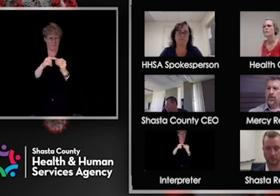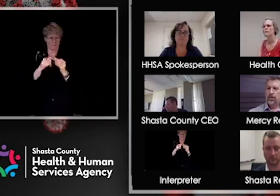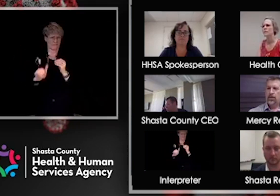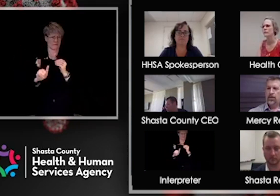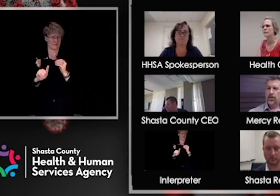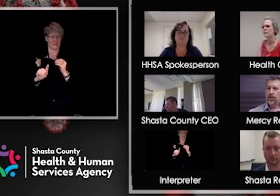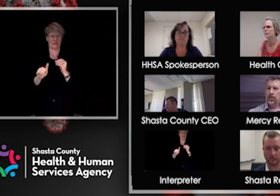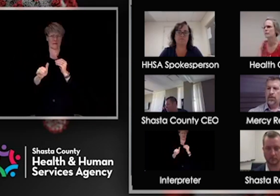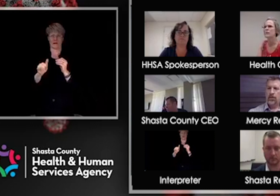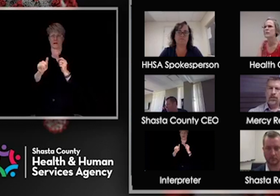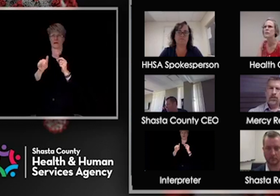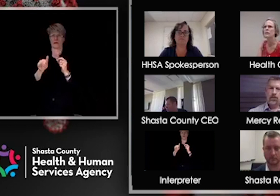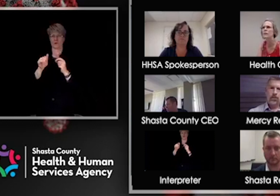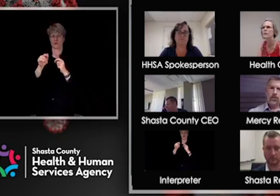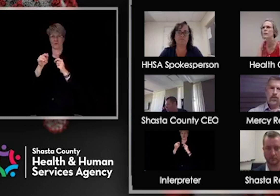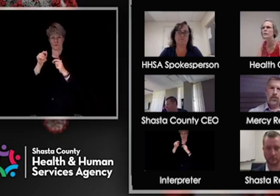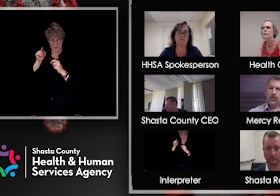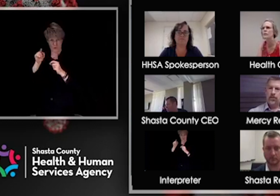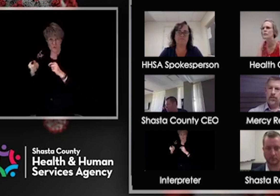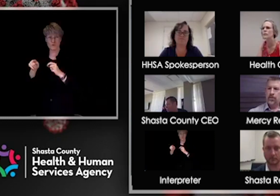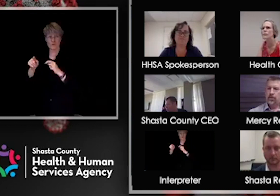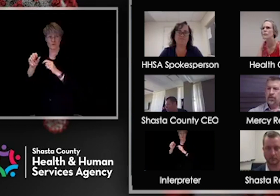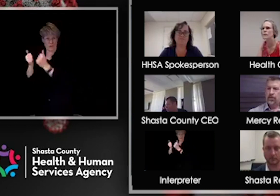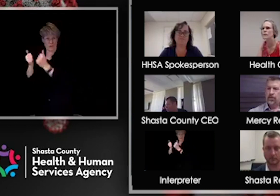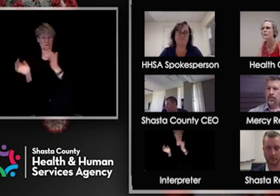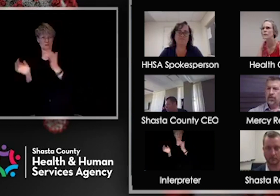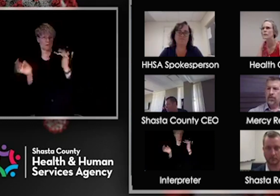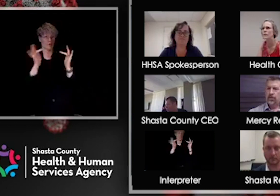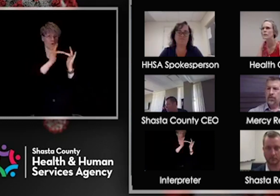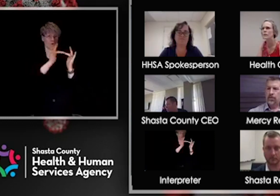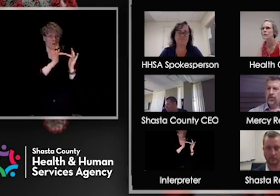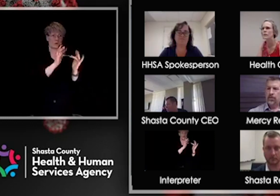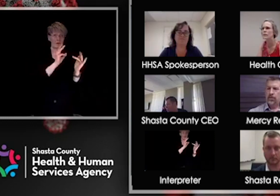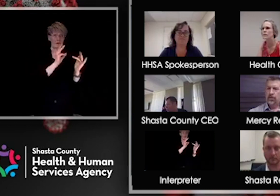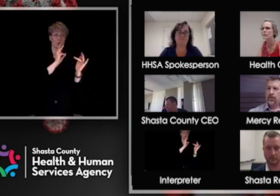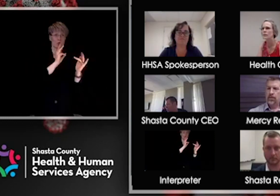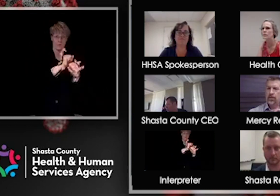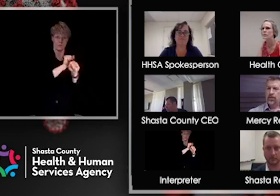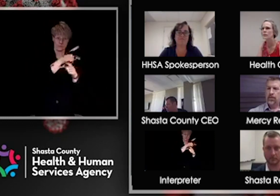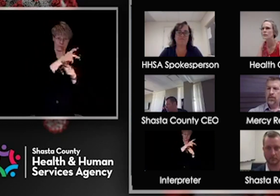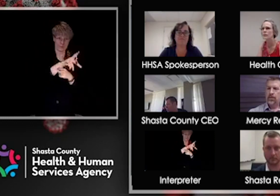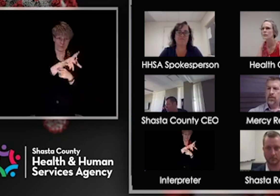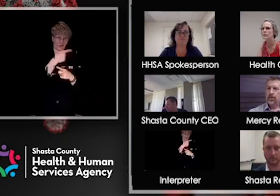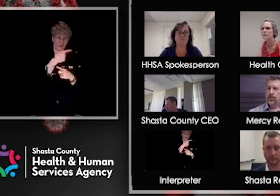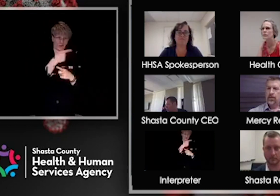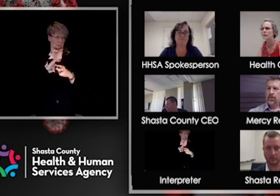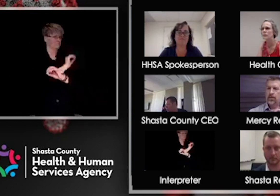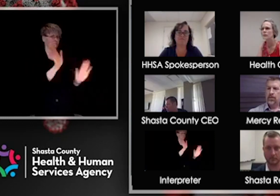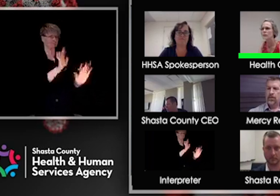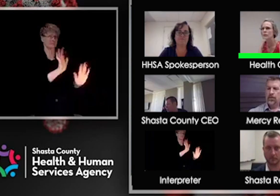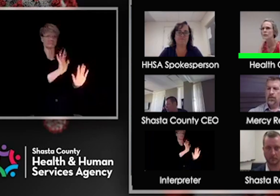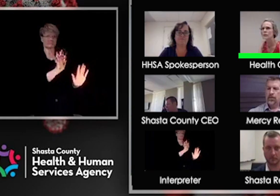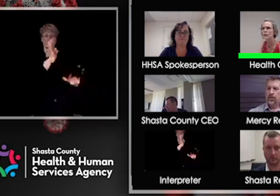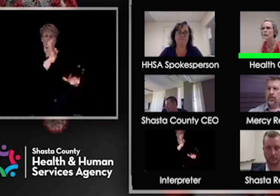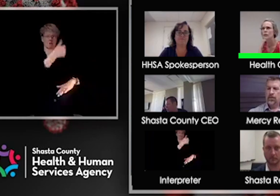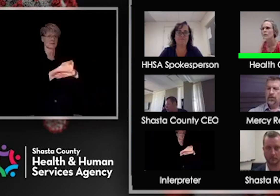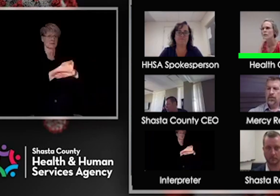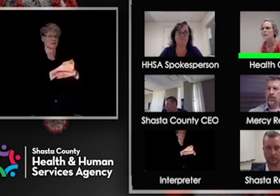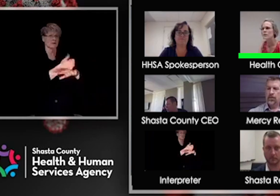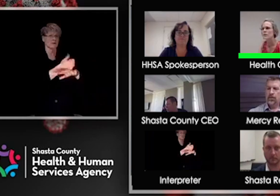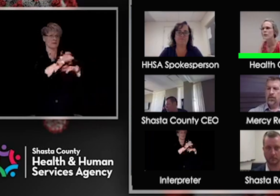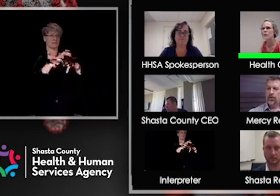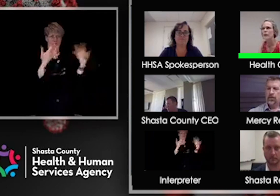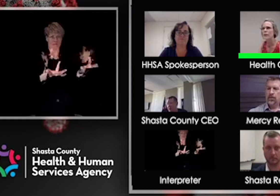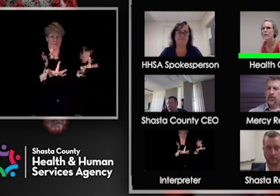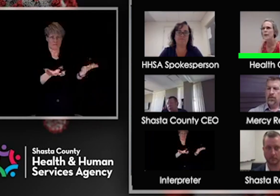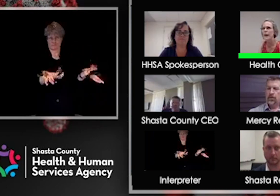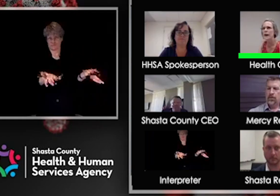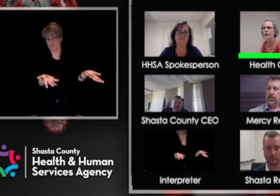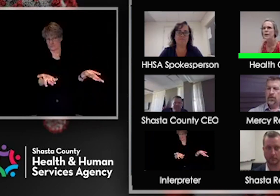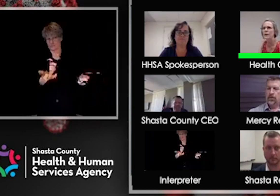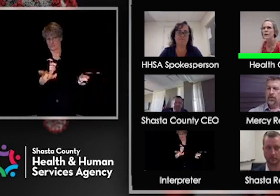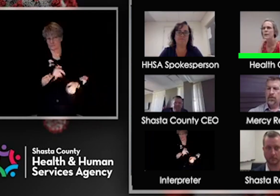request that they do not hold that event? So, I don’t know, Kerri, if you’ve heard